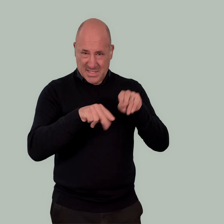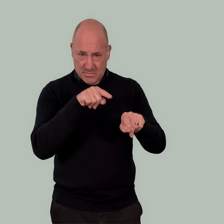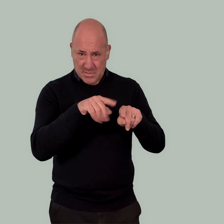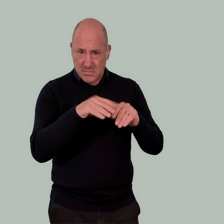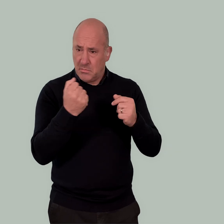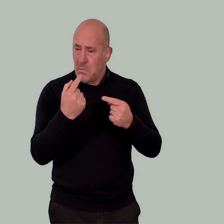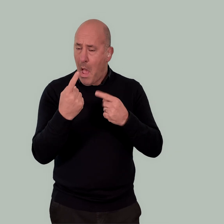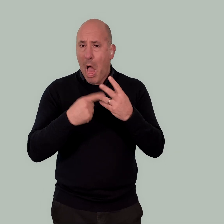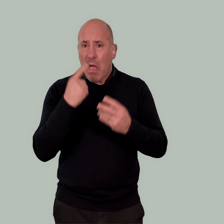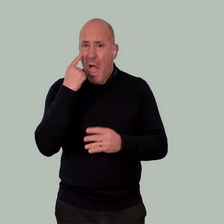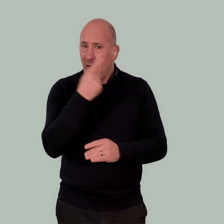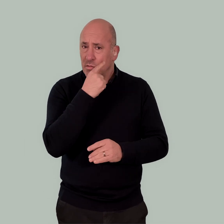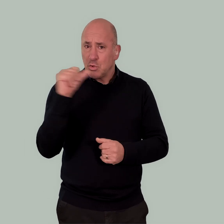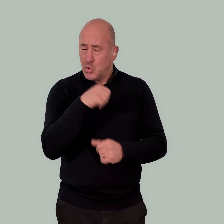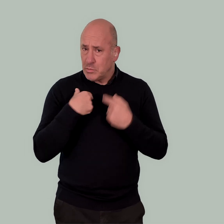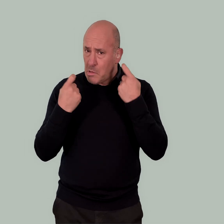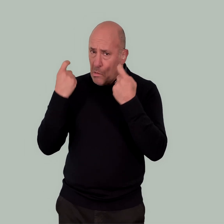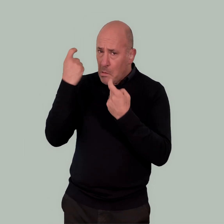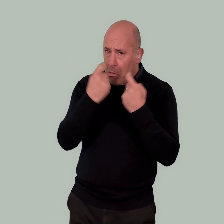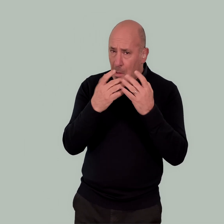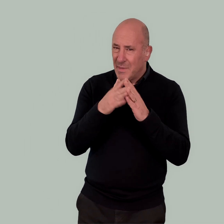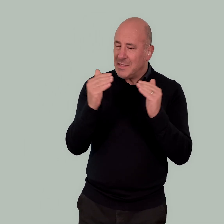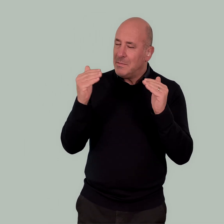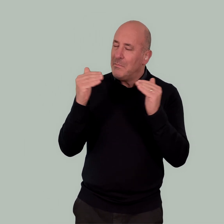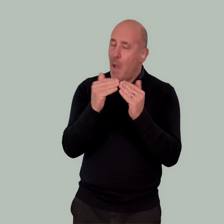the functional assessment to fairly reflect the impact